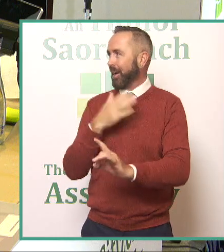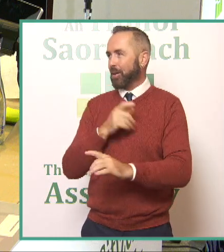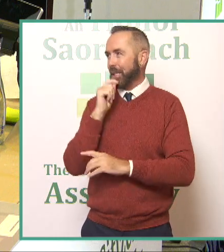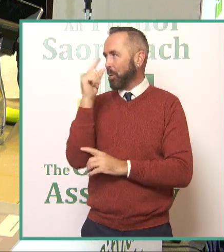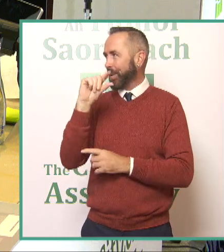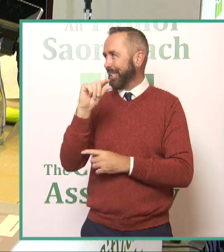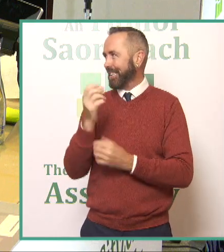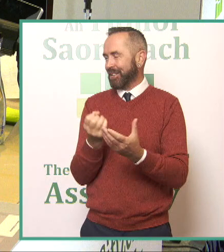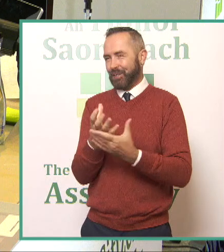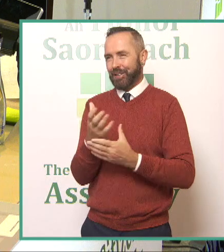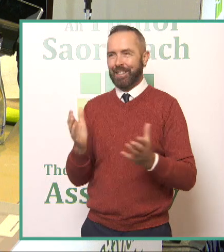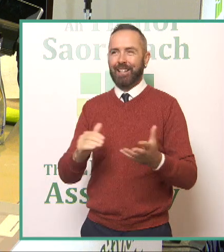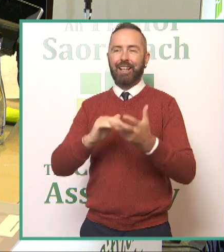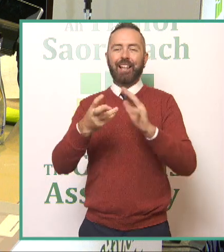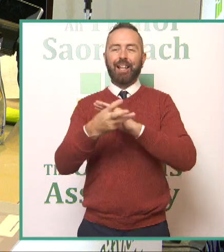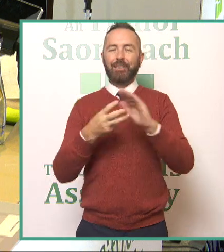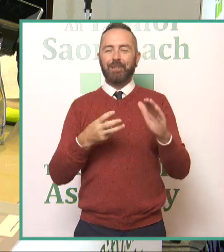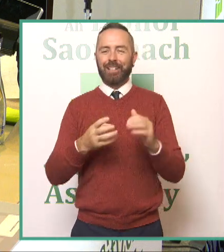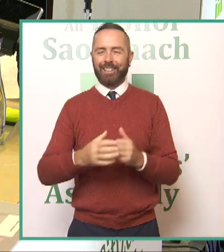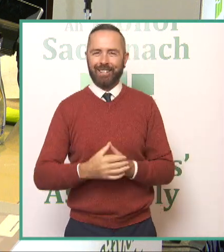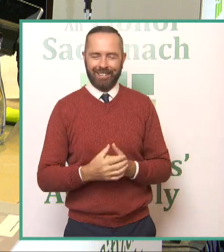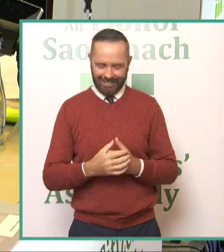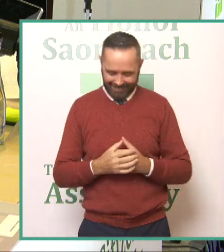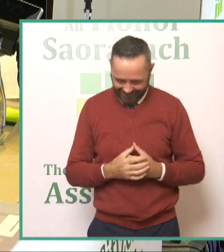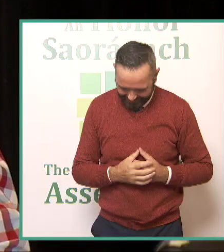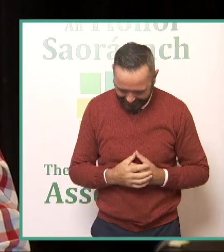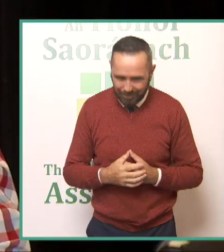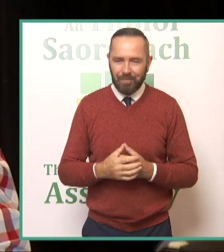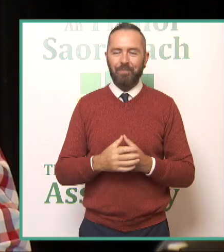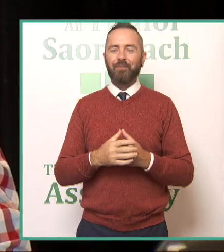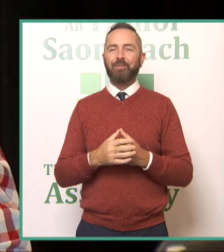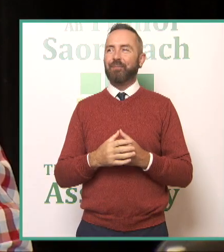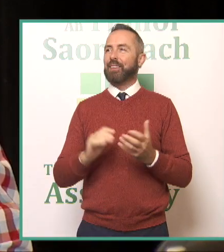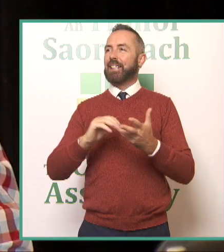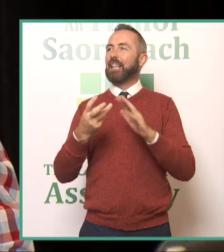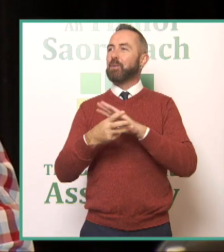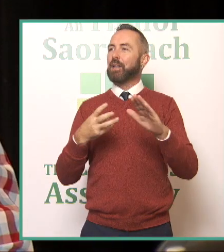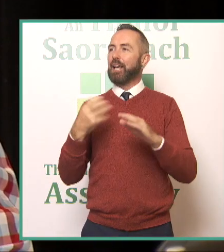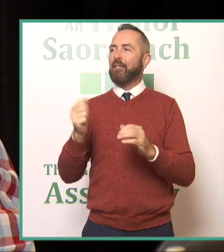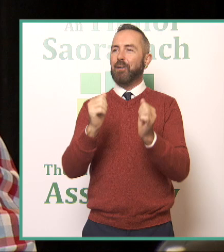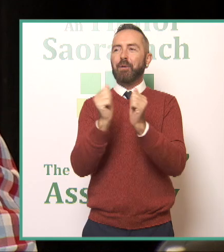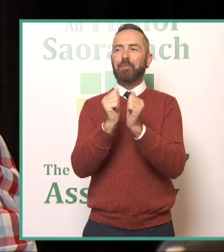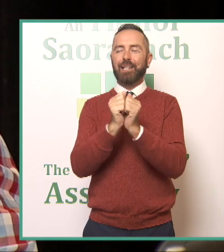week. We had we had a meeting of some